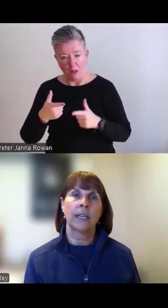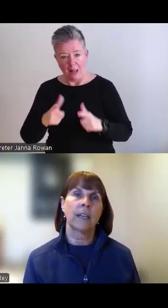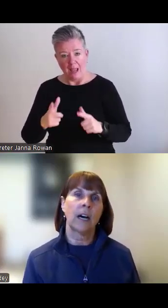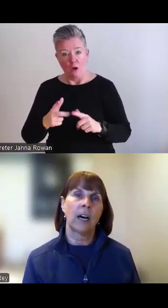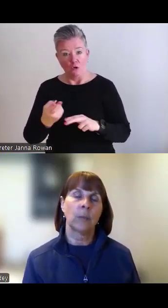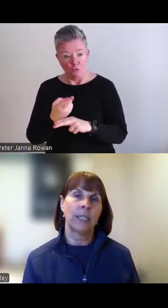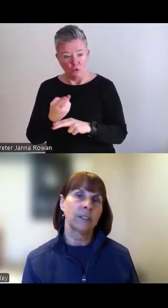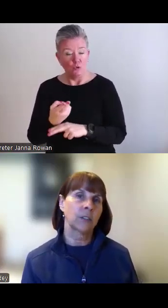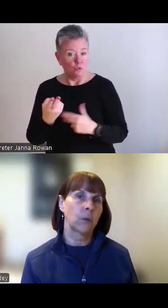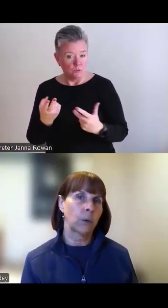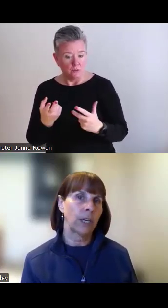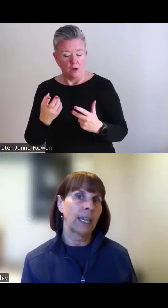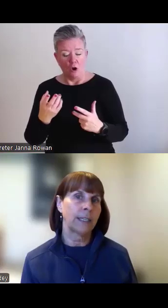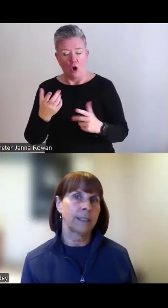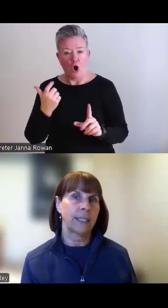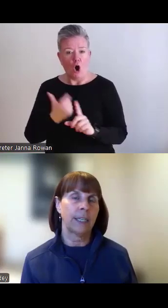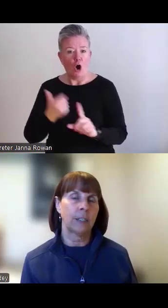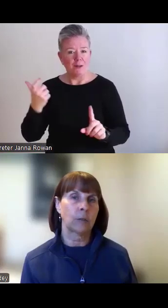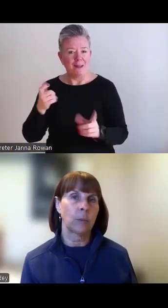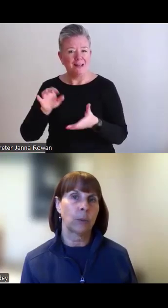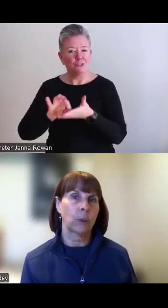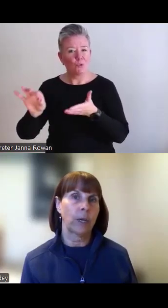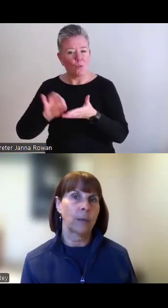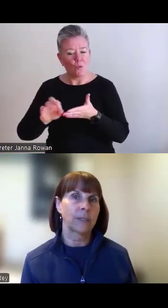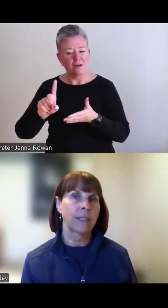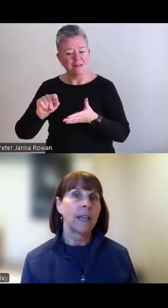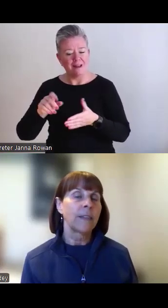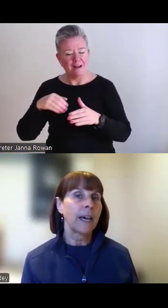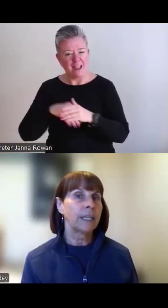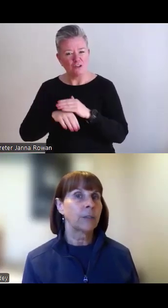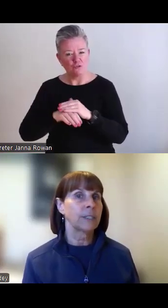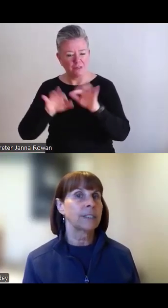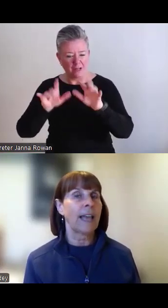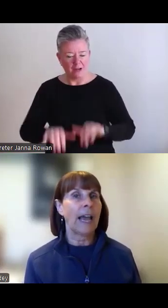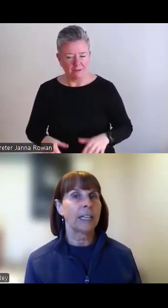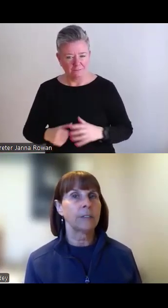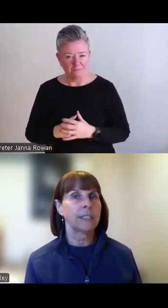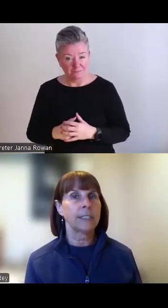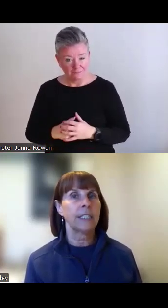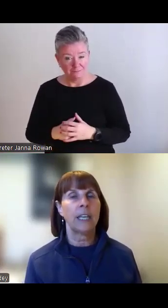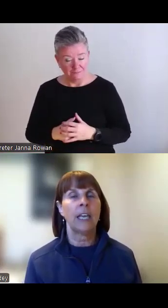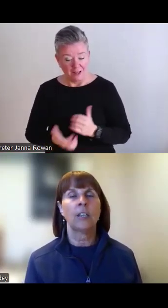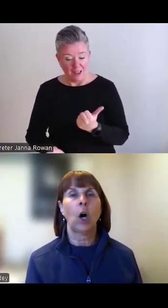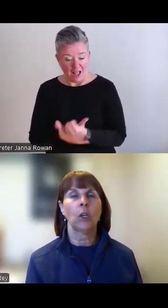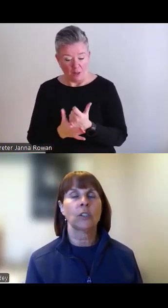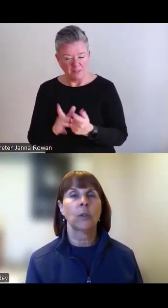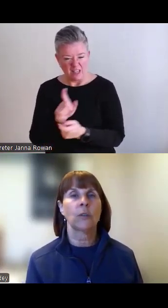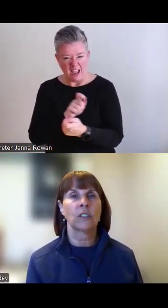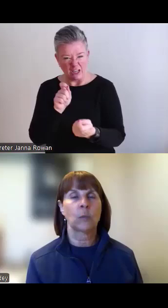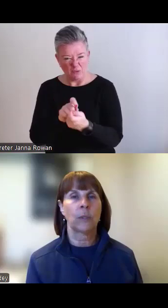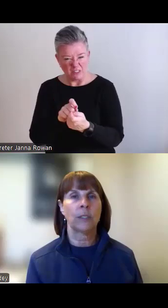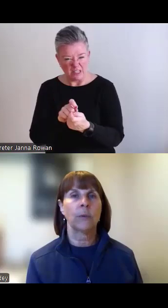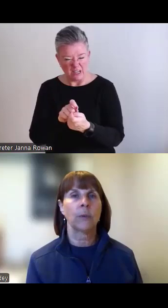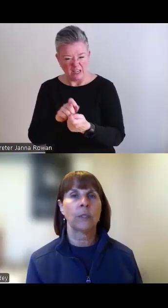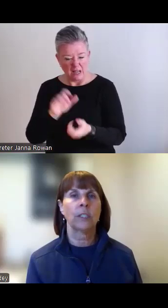utilize automated scoring and data entry programs that increases accuracy and also the speed with